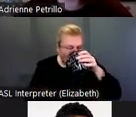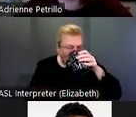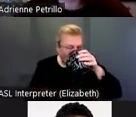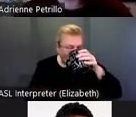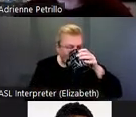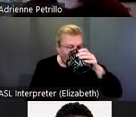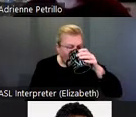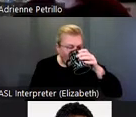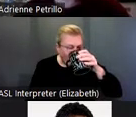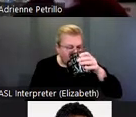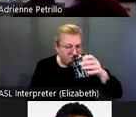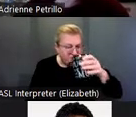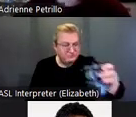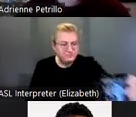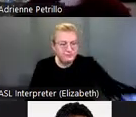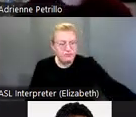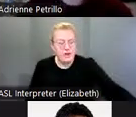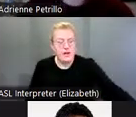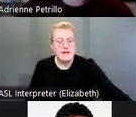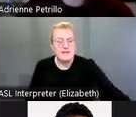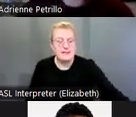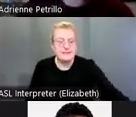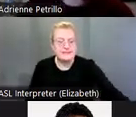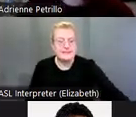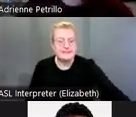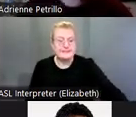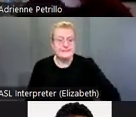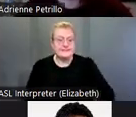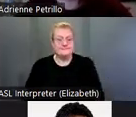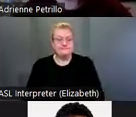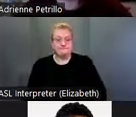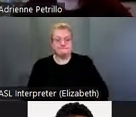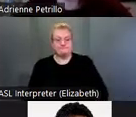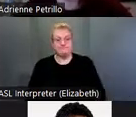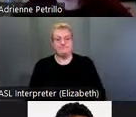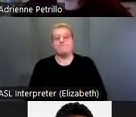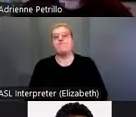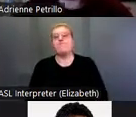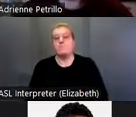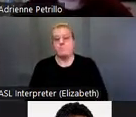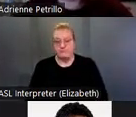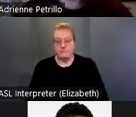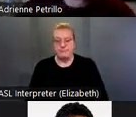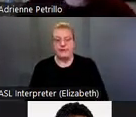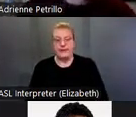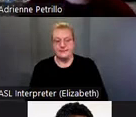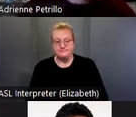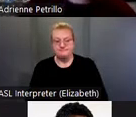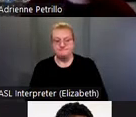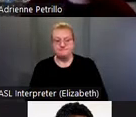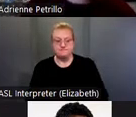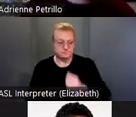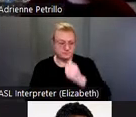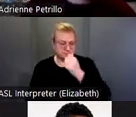Trillium Asset Management, Your Part-Time Controller, Melanson and Peabody Office. So with that,